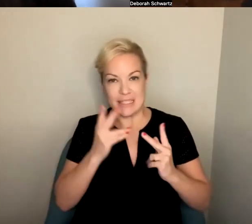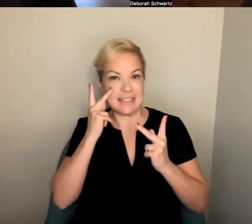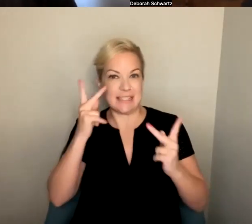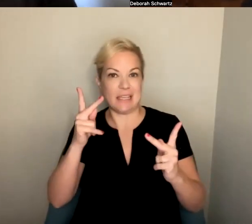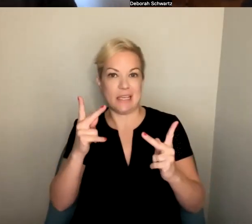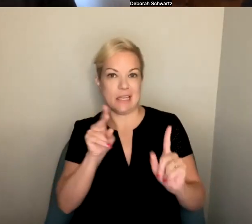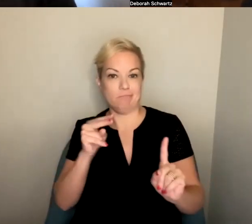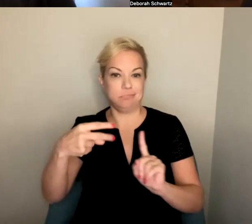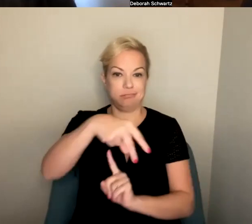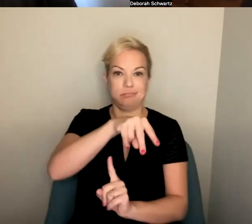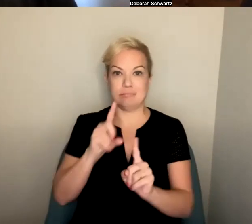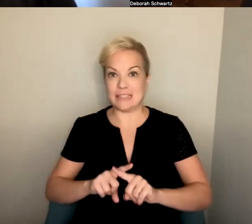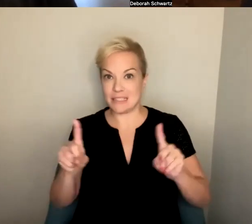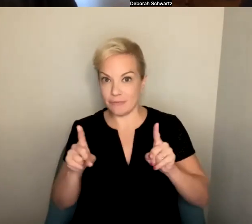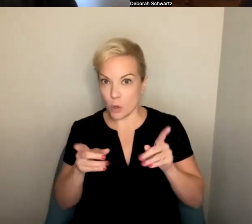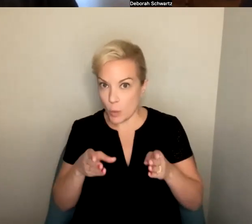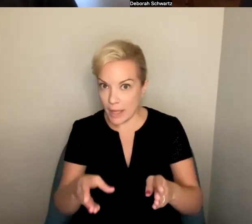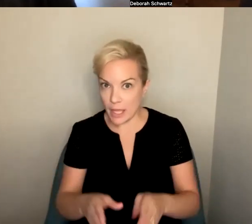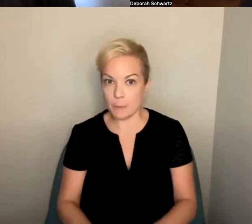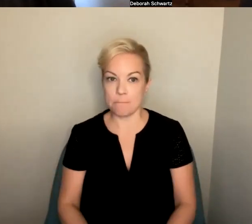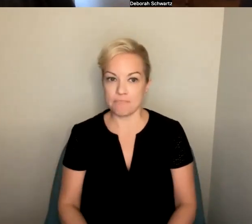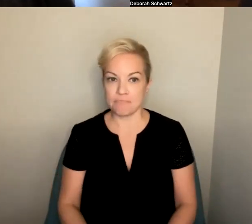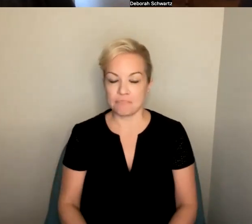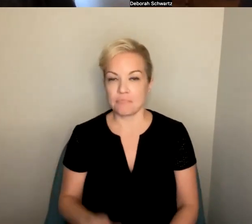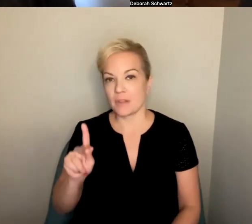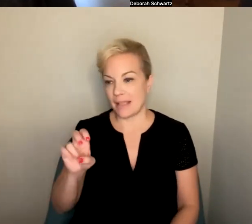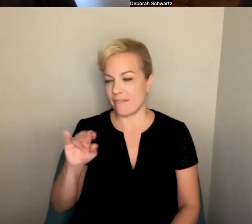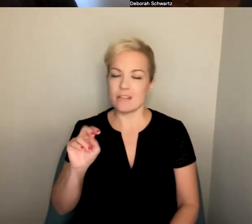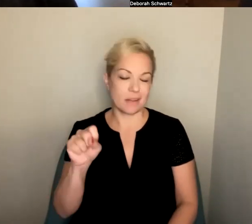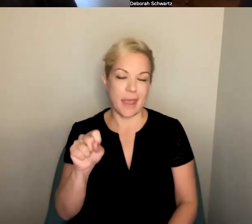Oh yeah, very much so, but it's been really recent work. I mean the the National Museum